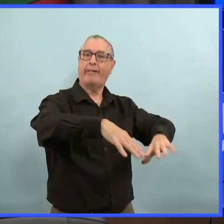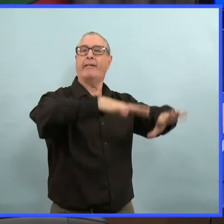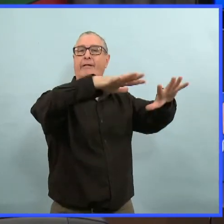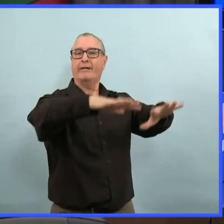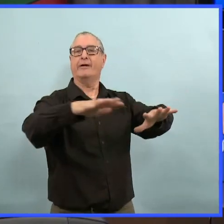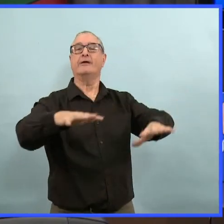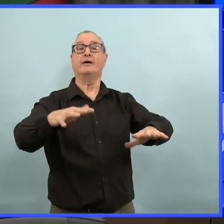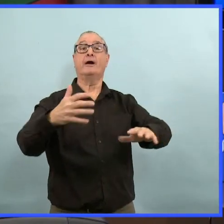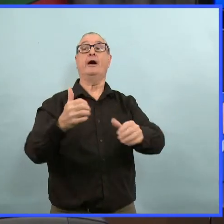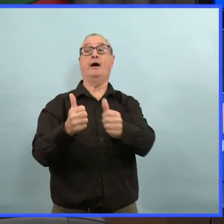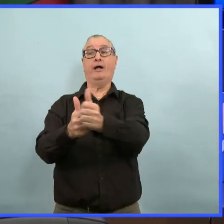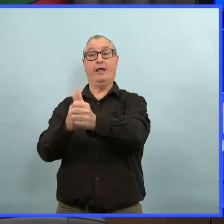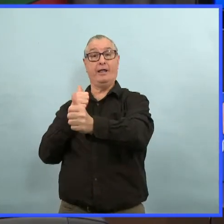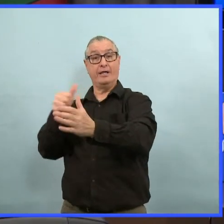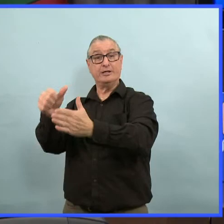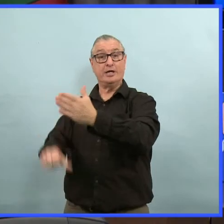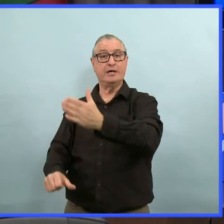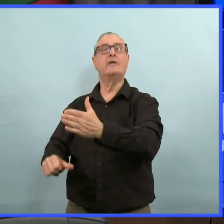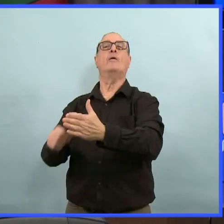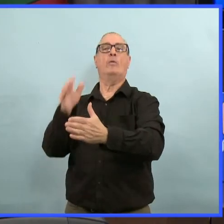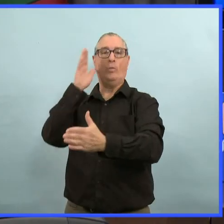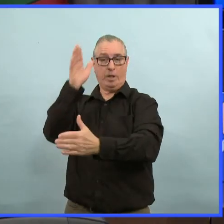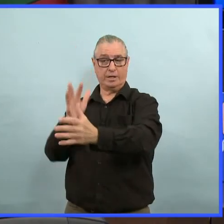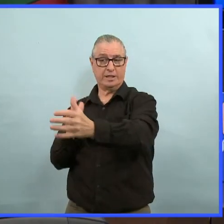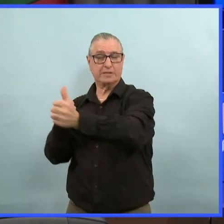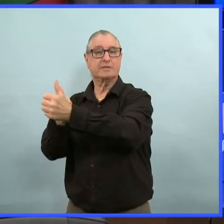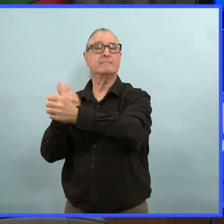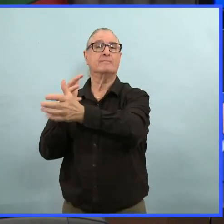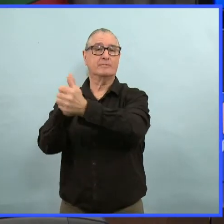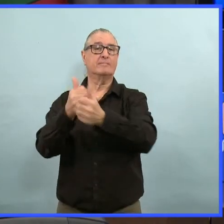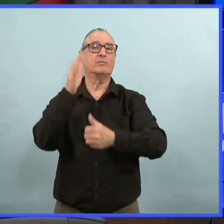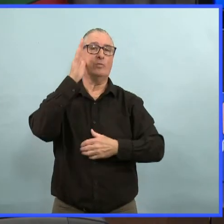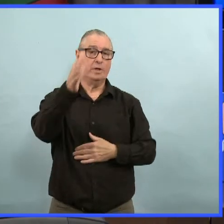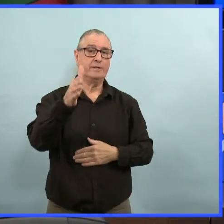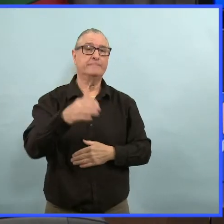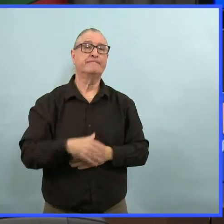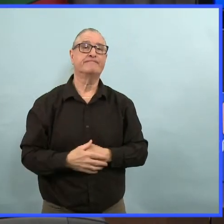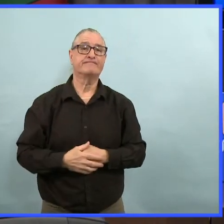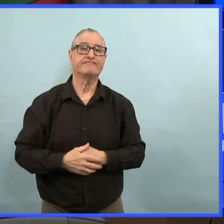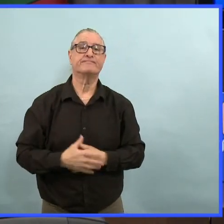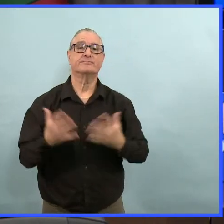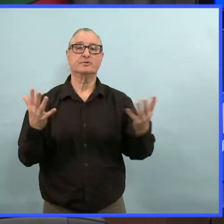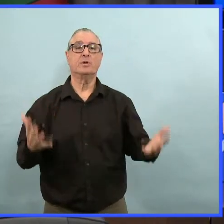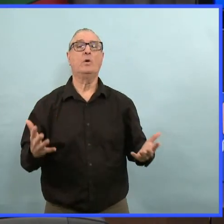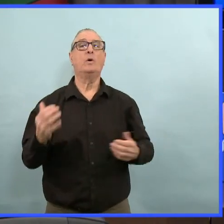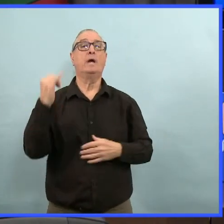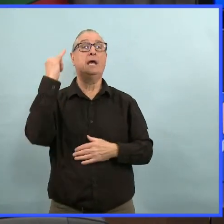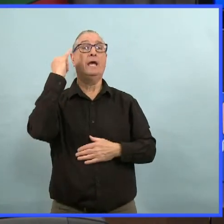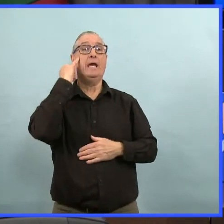the the question around what do we do if uh if we have to build up again that's almost like the